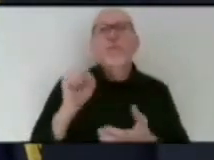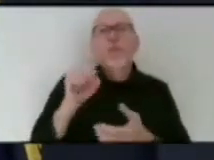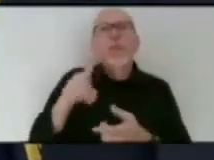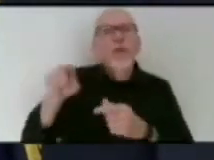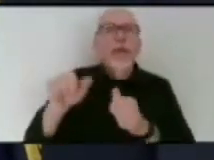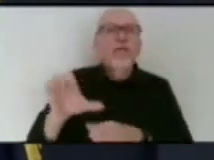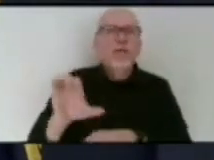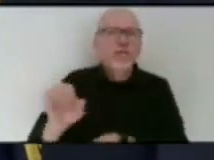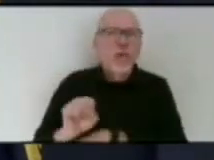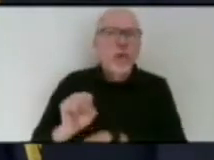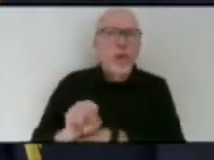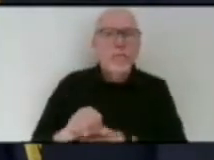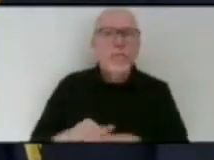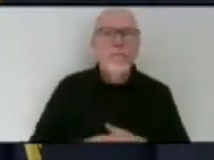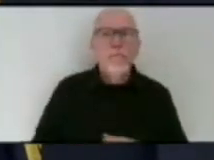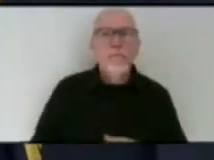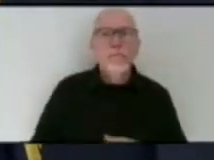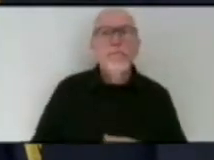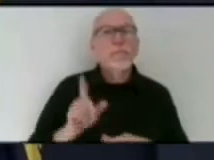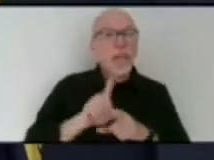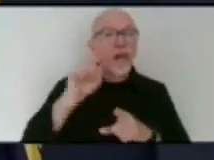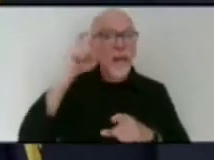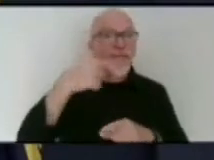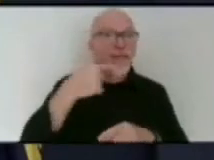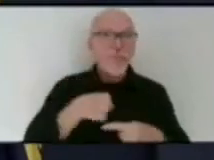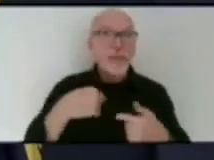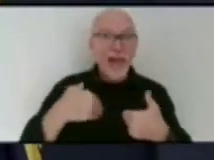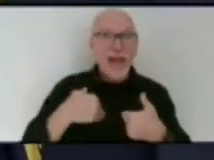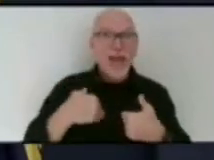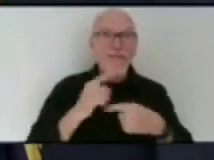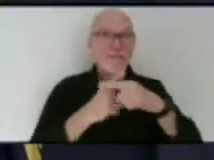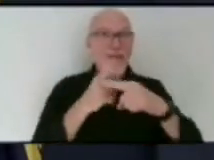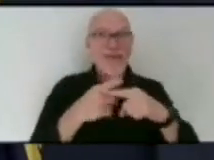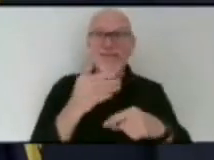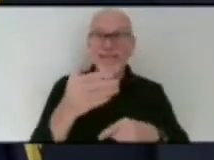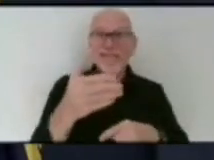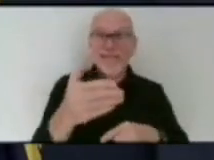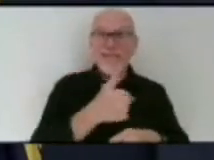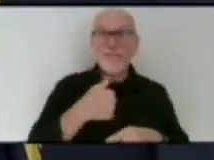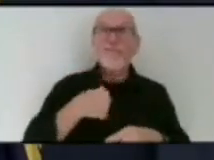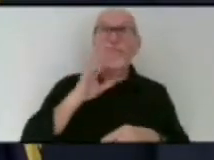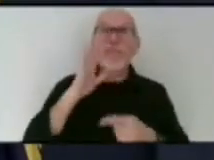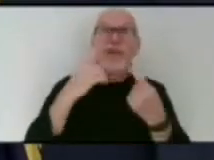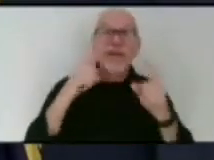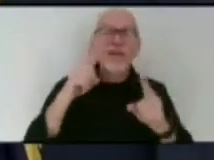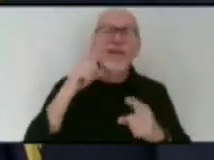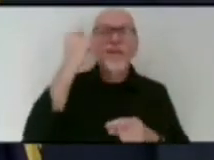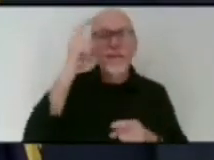the governor said, there is light at the end of this tunnel and we can get there if we do this together. Thank you.